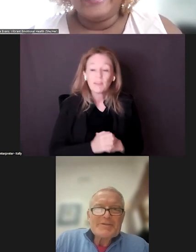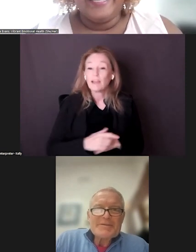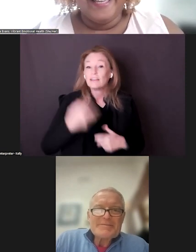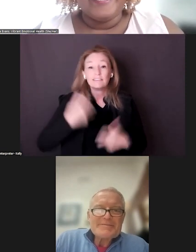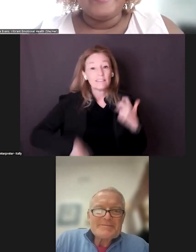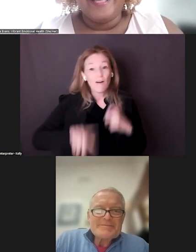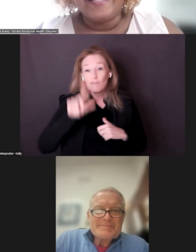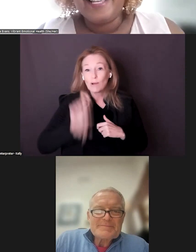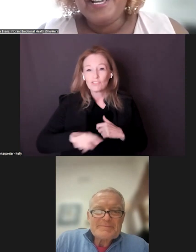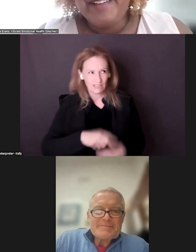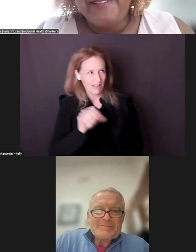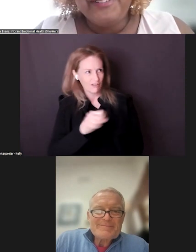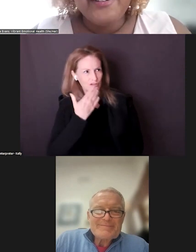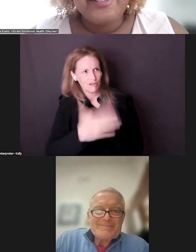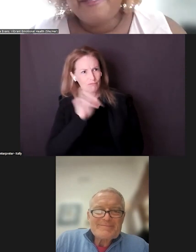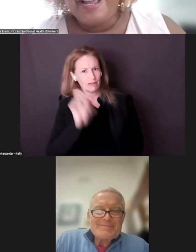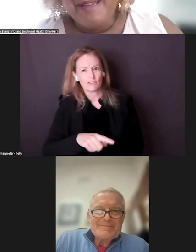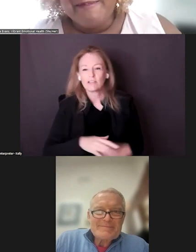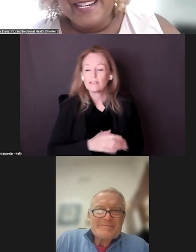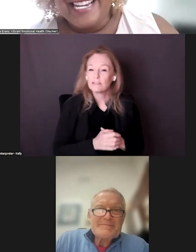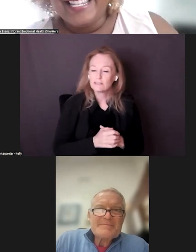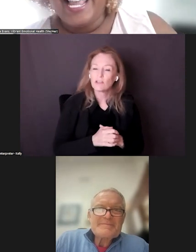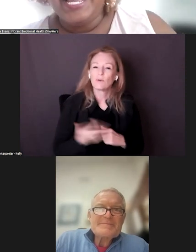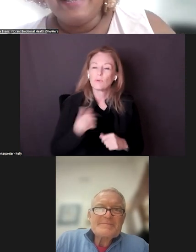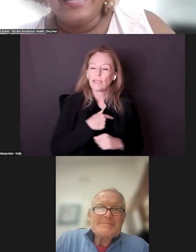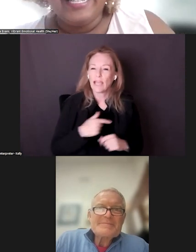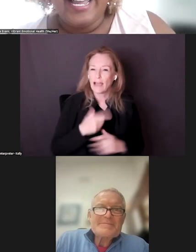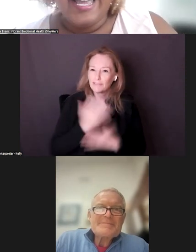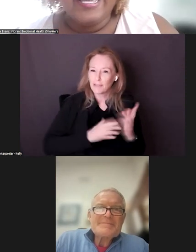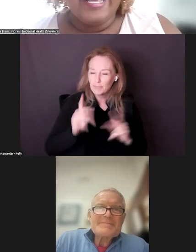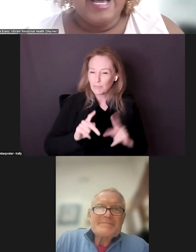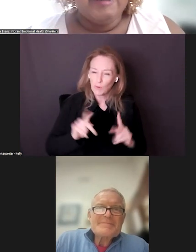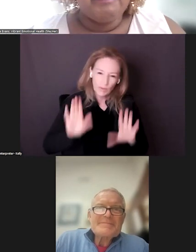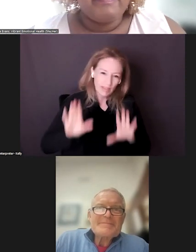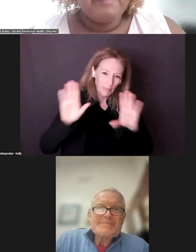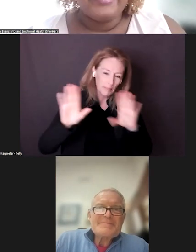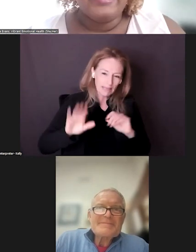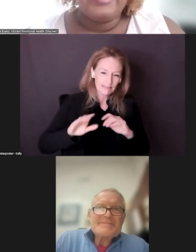GOOD QUESTION. >> WE HAVE FOLKS WHO HAVE GOOD MEMORY. AGAIN,